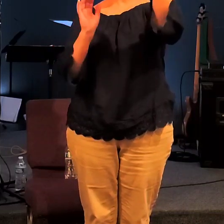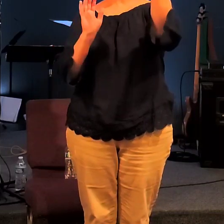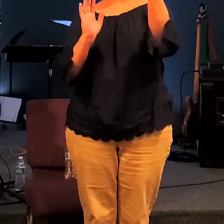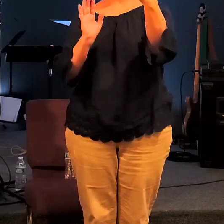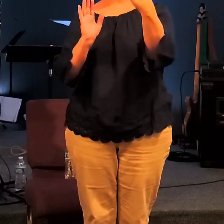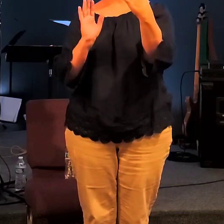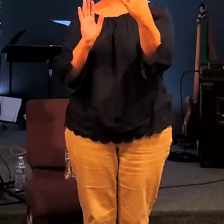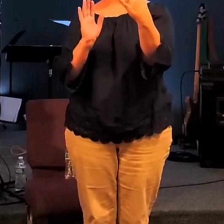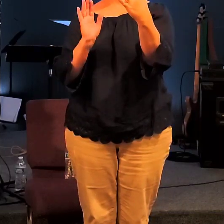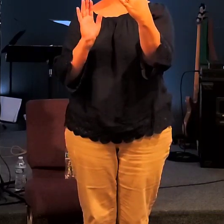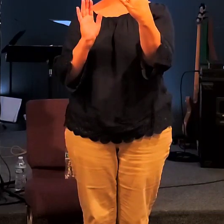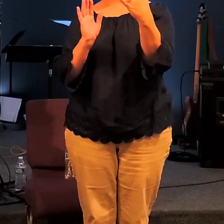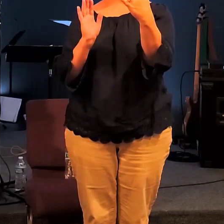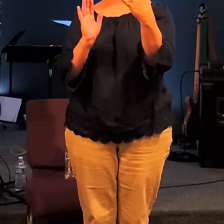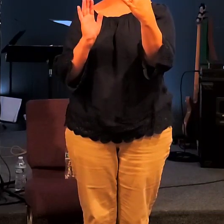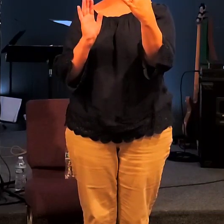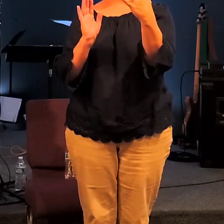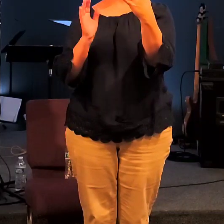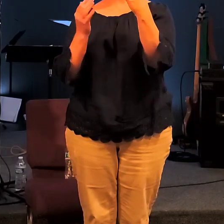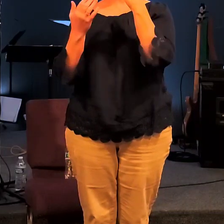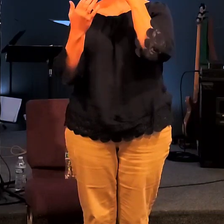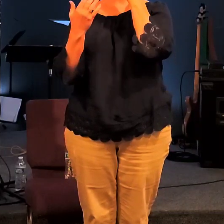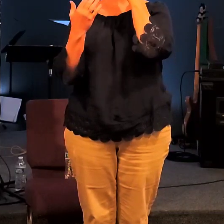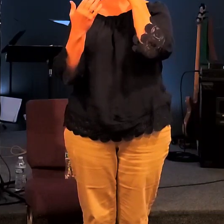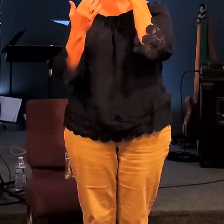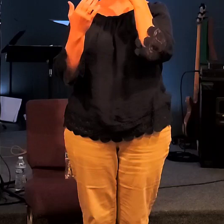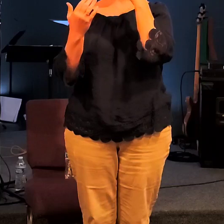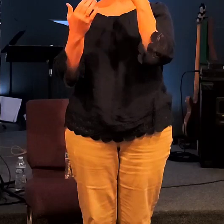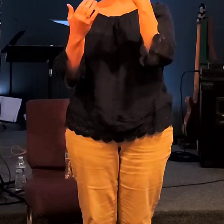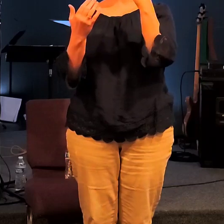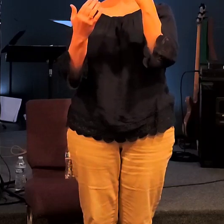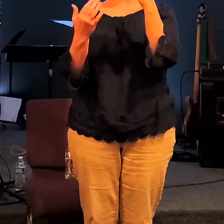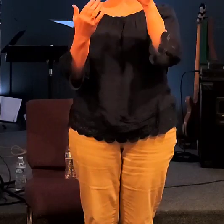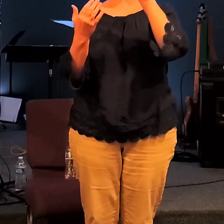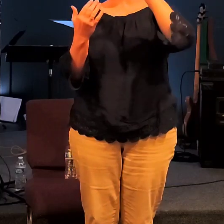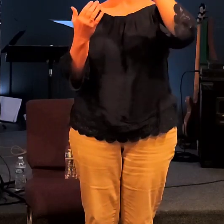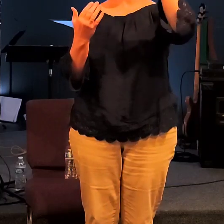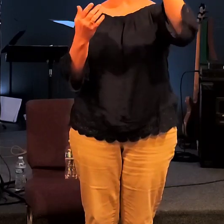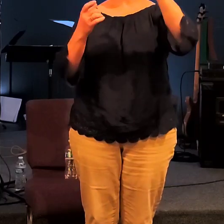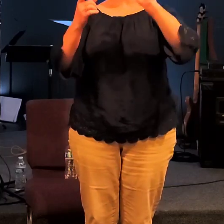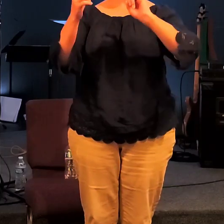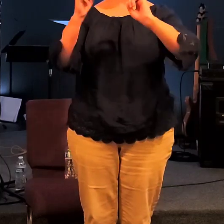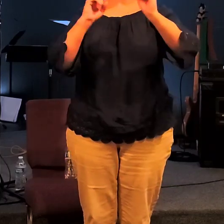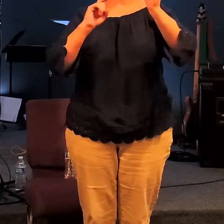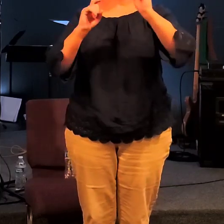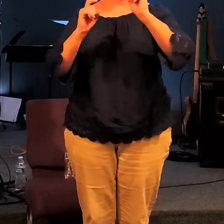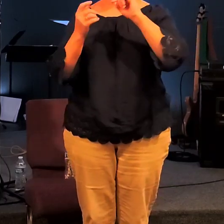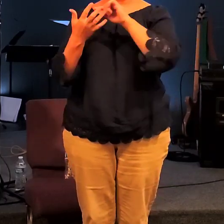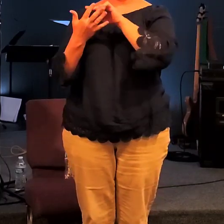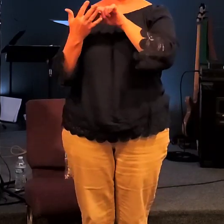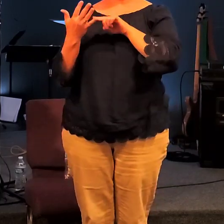Lord I Thank you for the gifts that you've given us in terms of these practices these